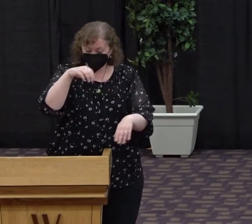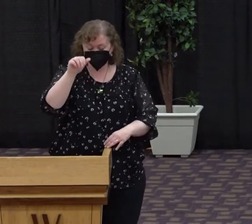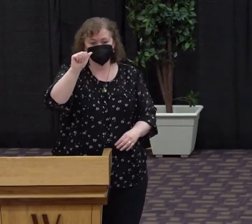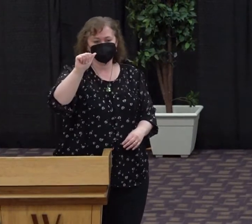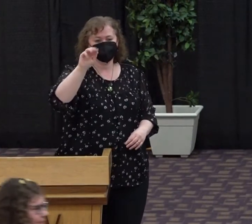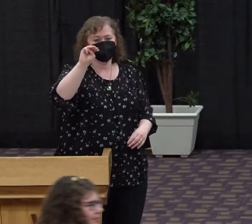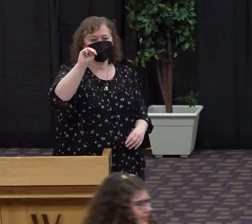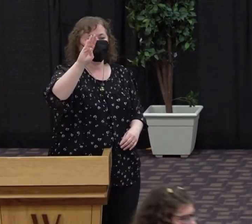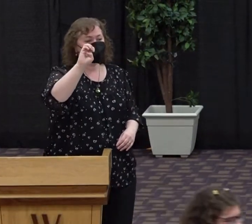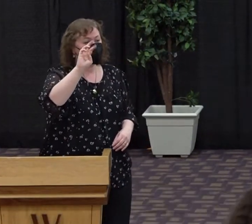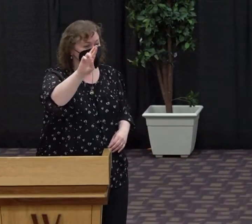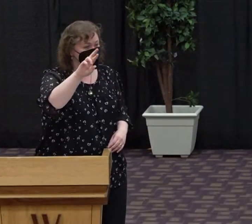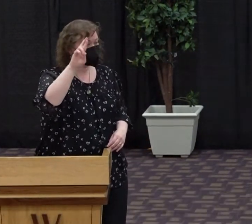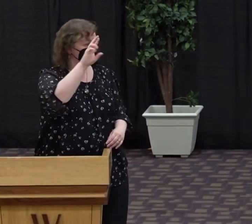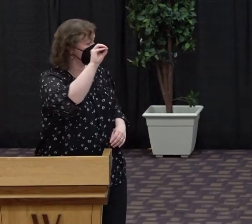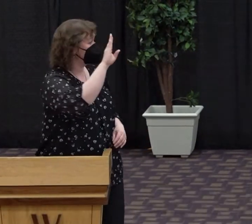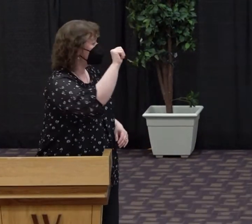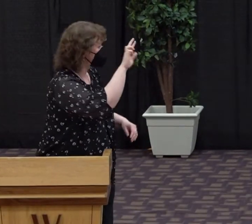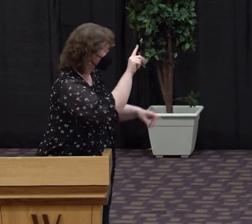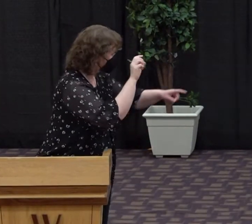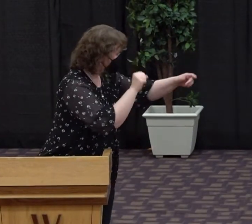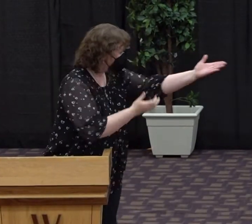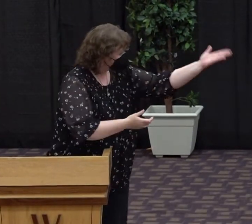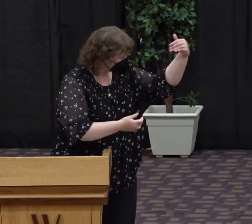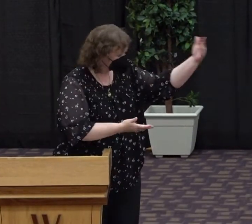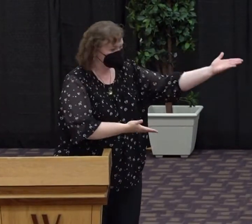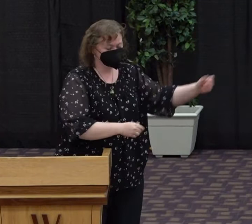I would also like to call Amber Robarts.